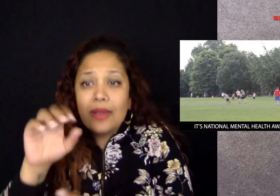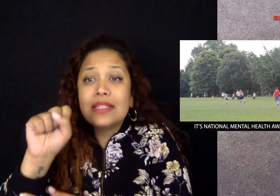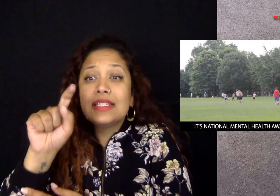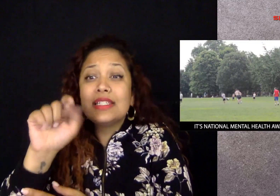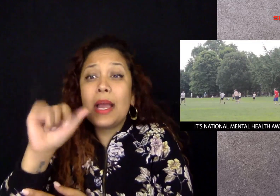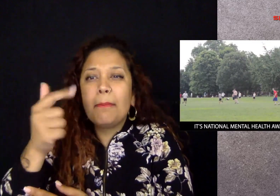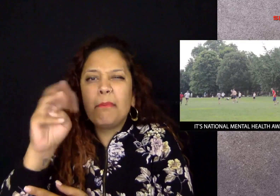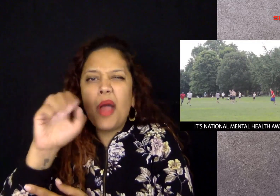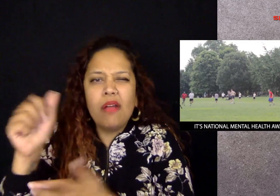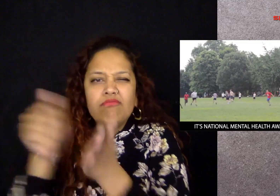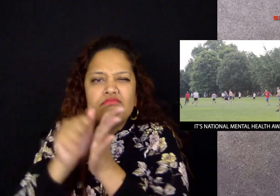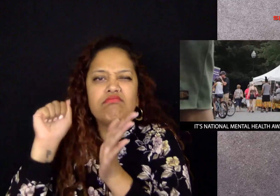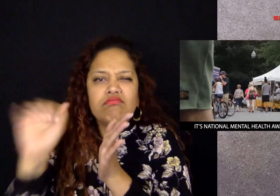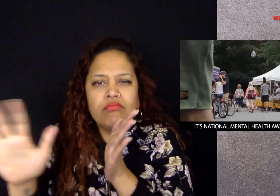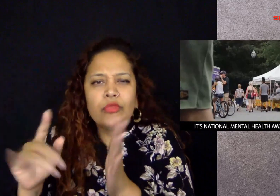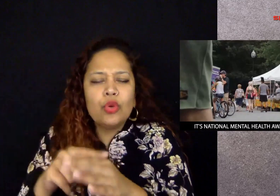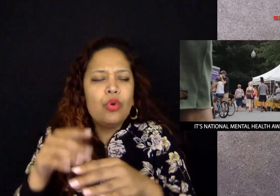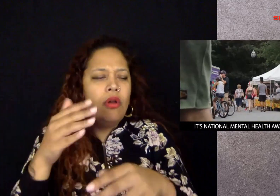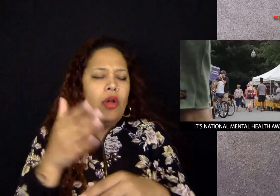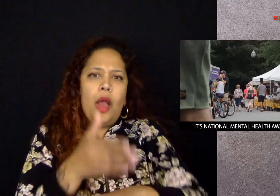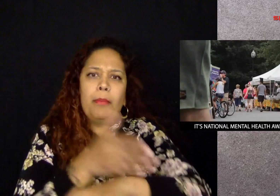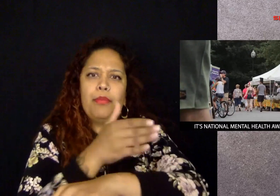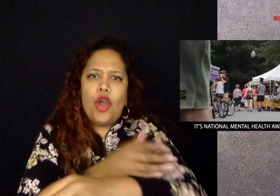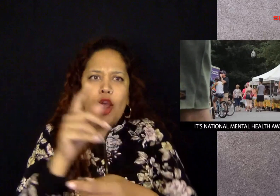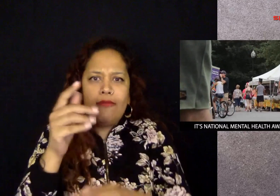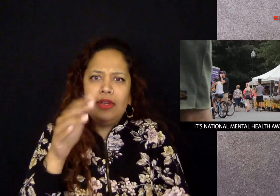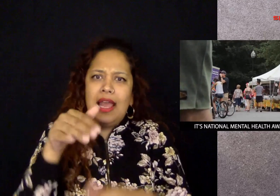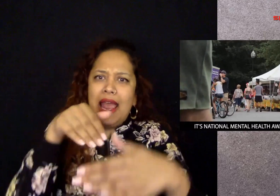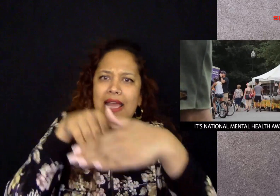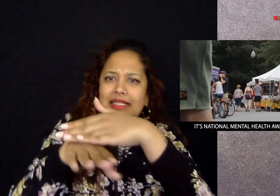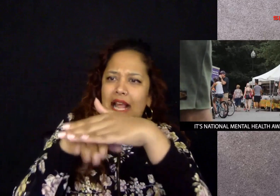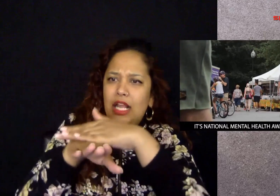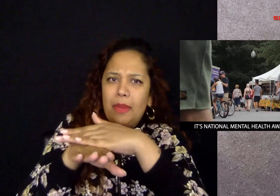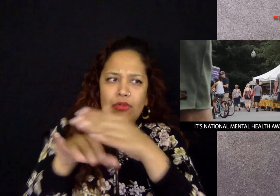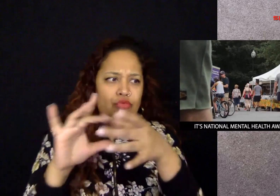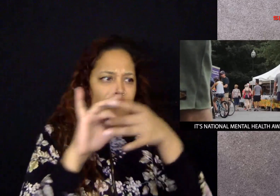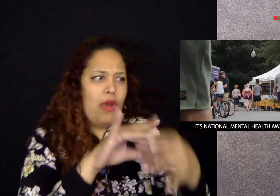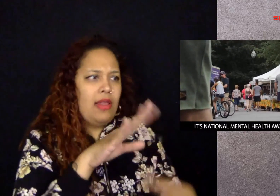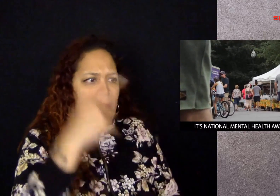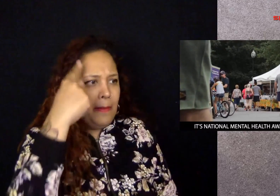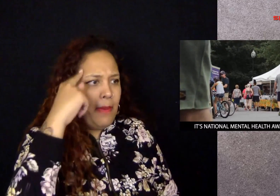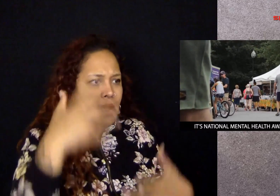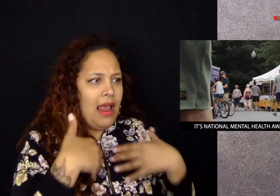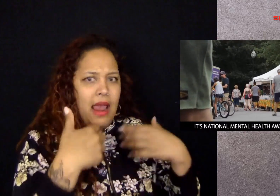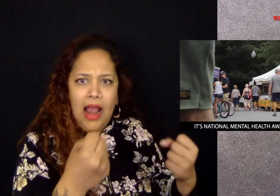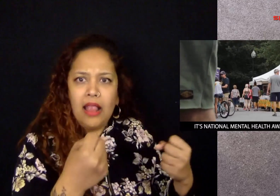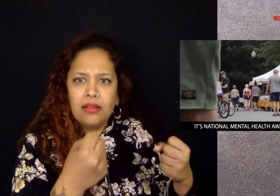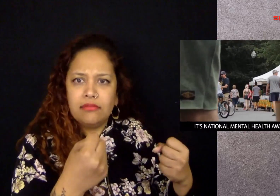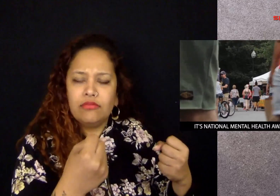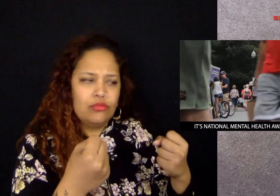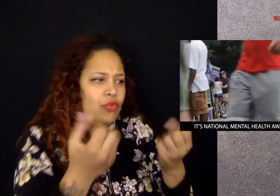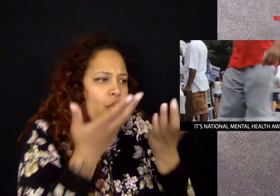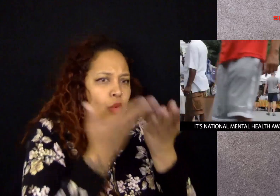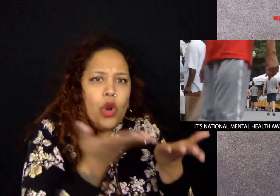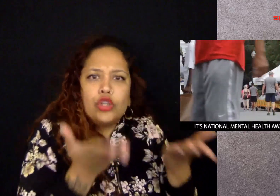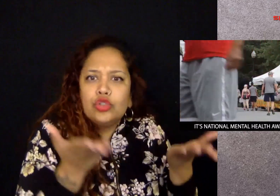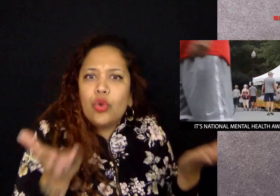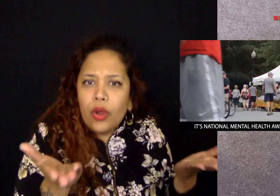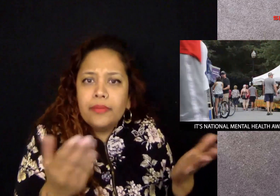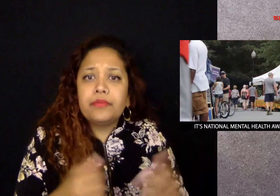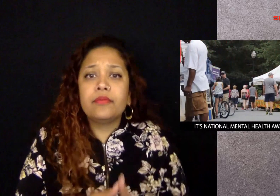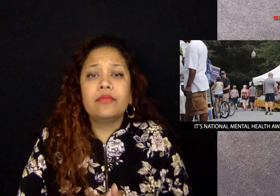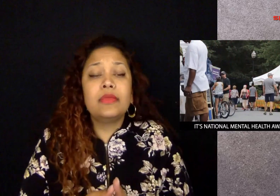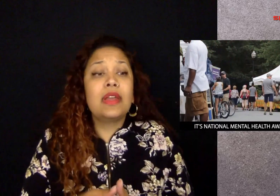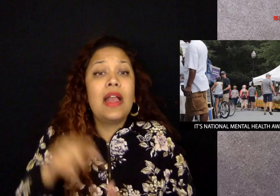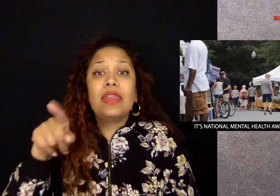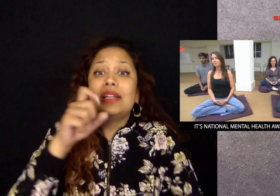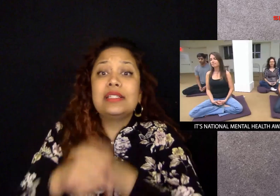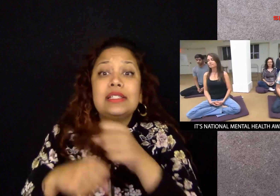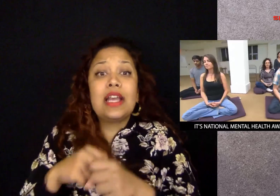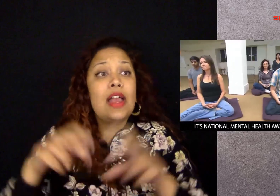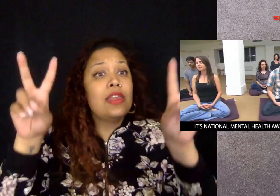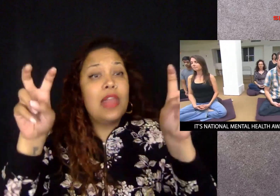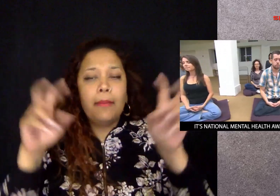issues reduce the stigma and to improve access to mental health resources this year's theme